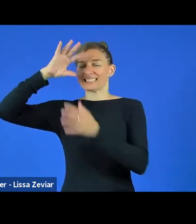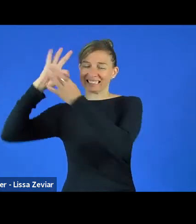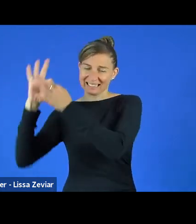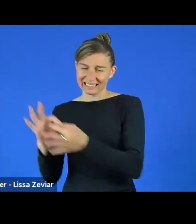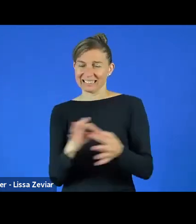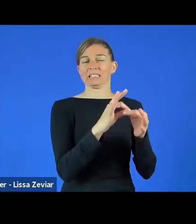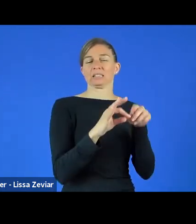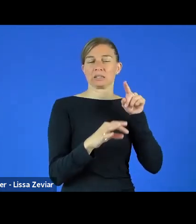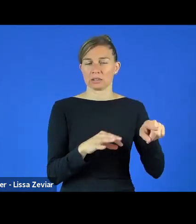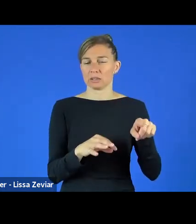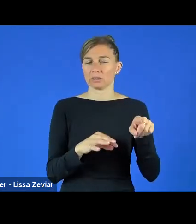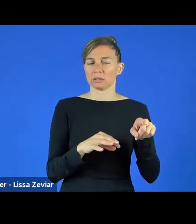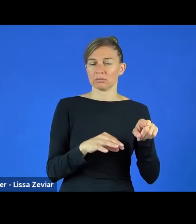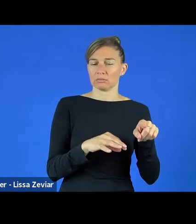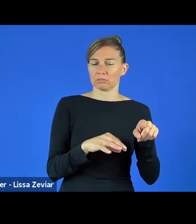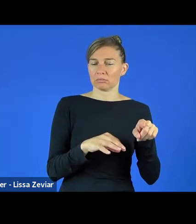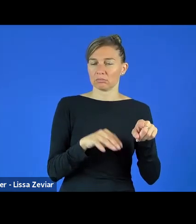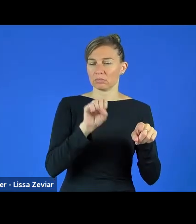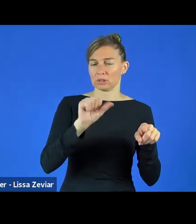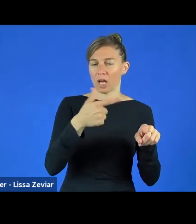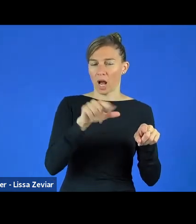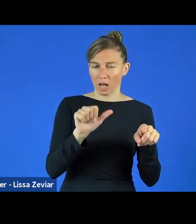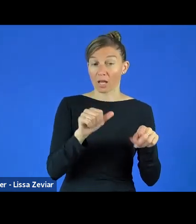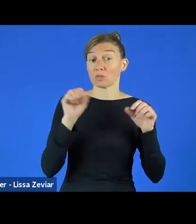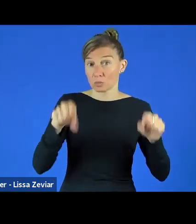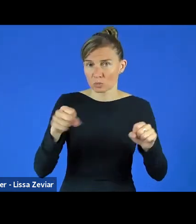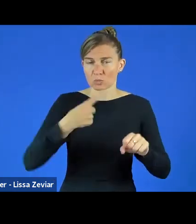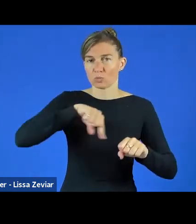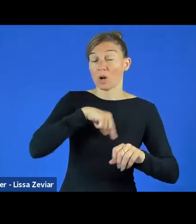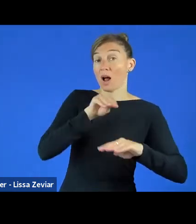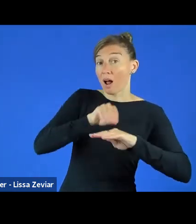So, SAGA is advisory and coordinating body.